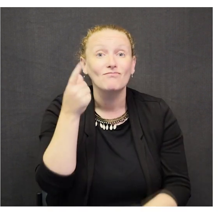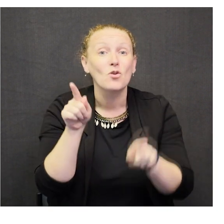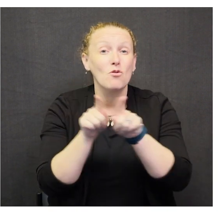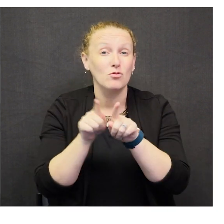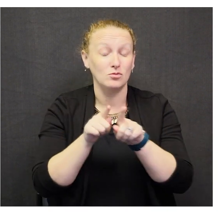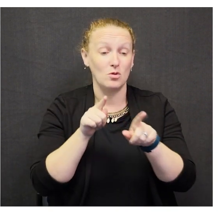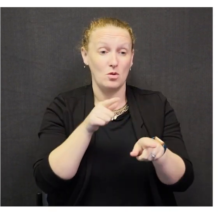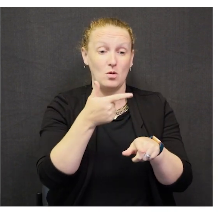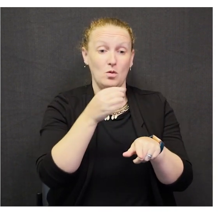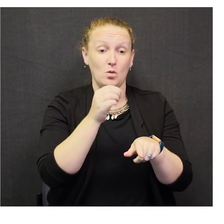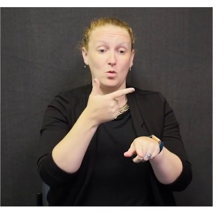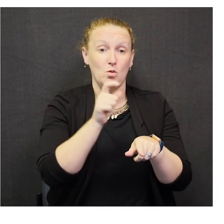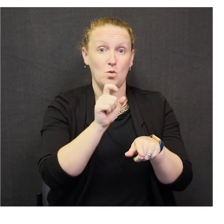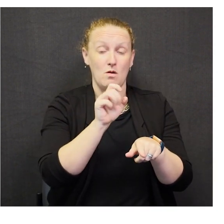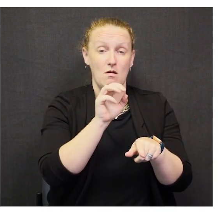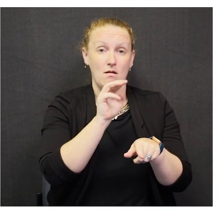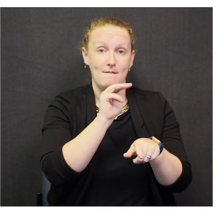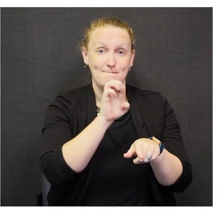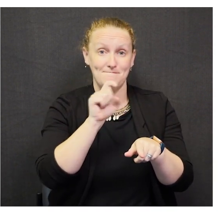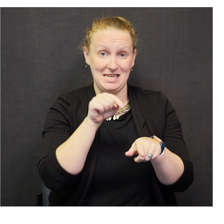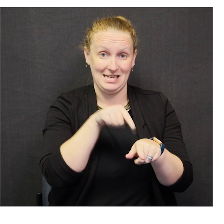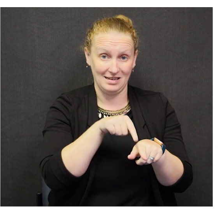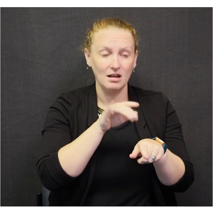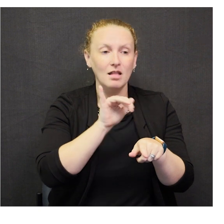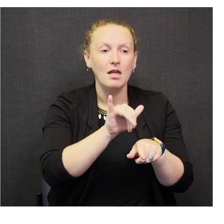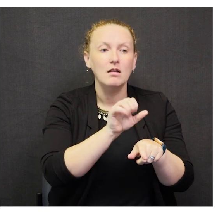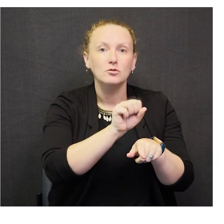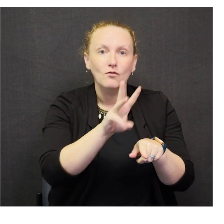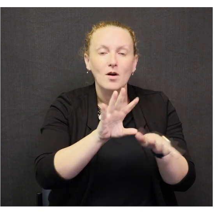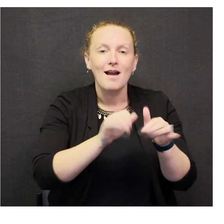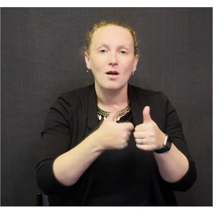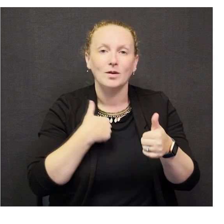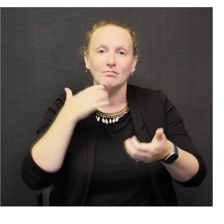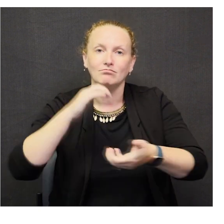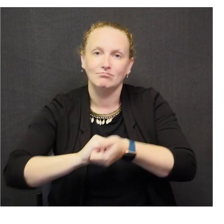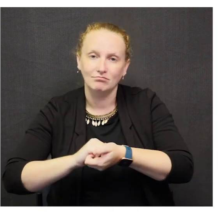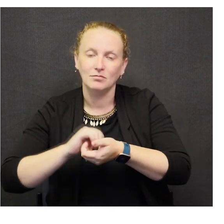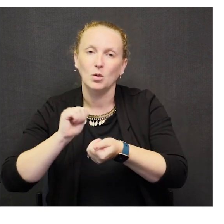with My Chart, which is the patient portal so that we can do video visits with